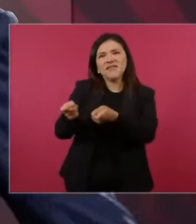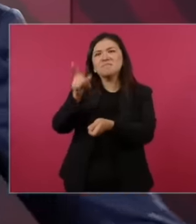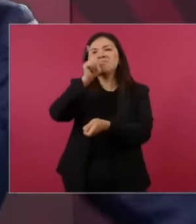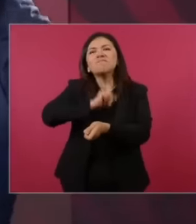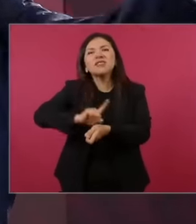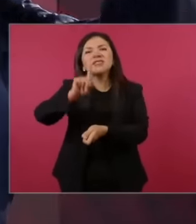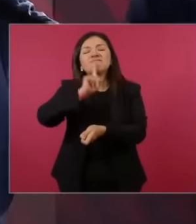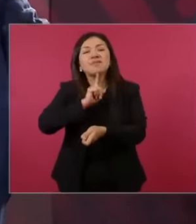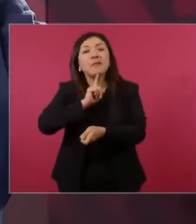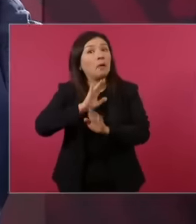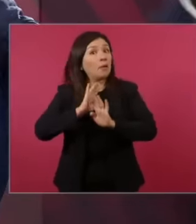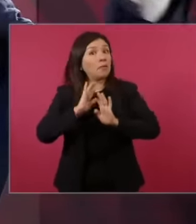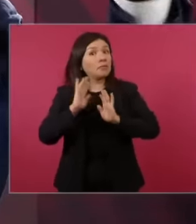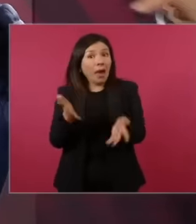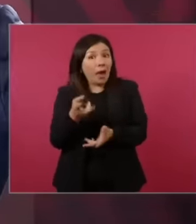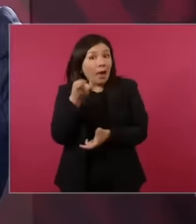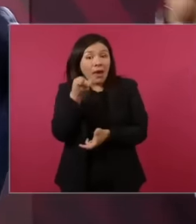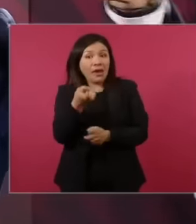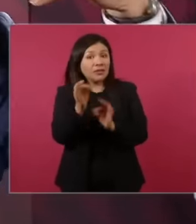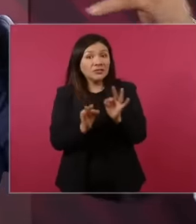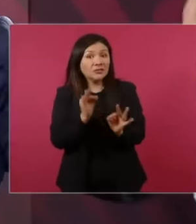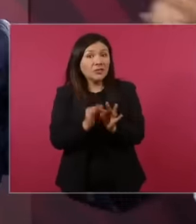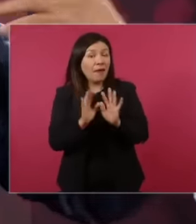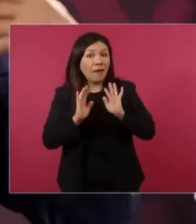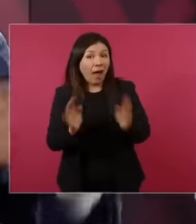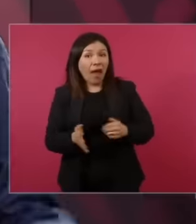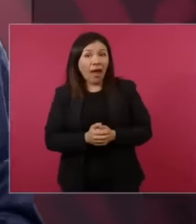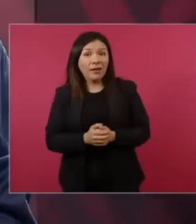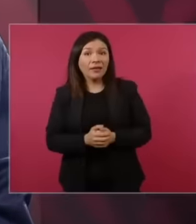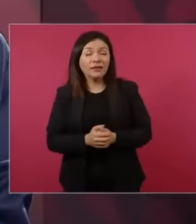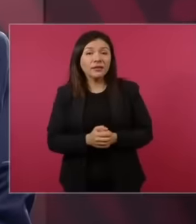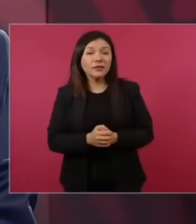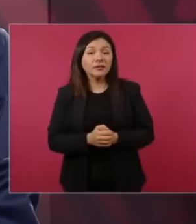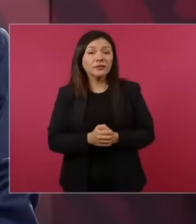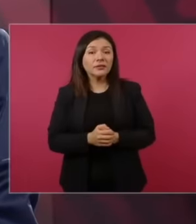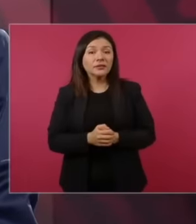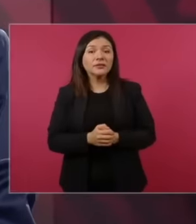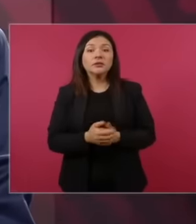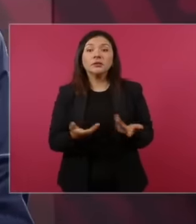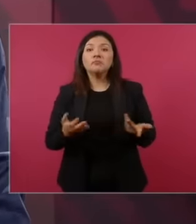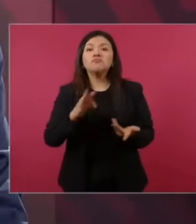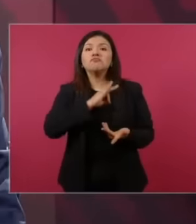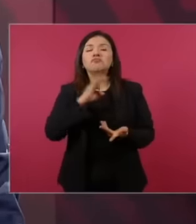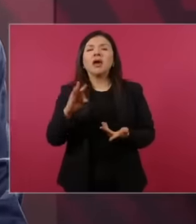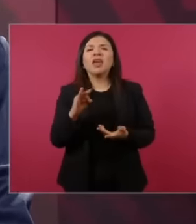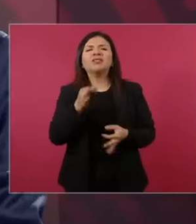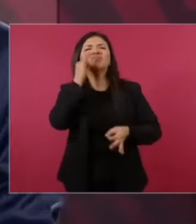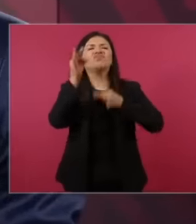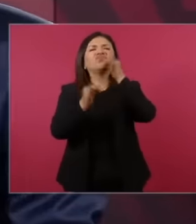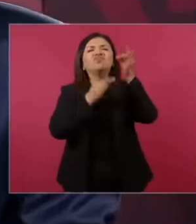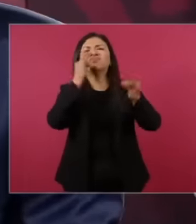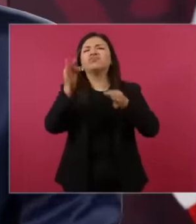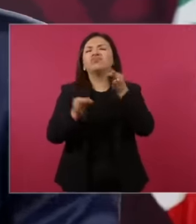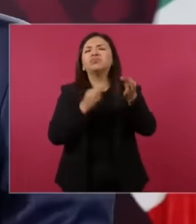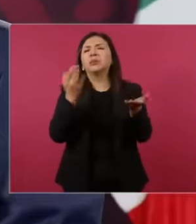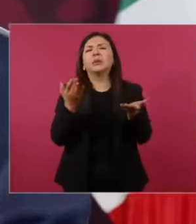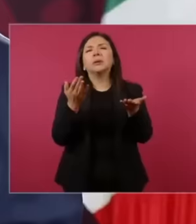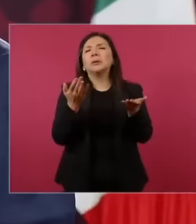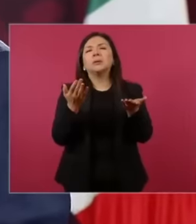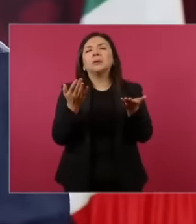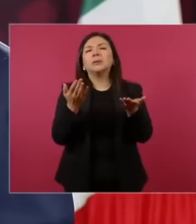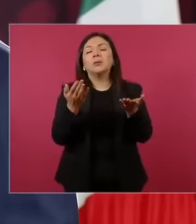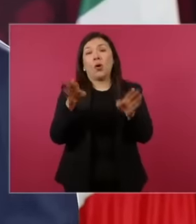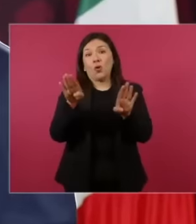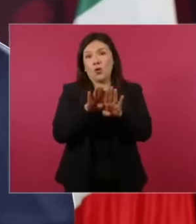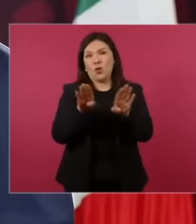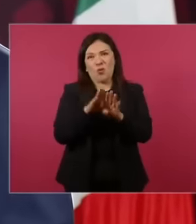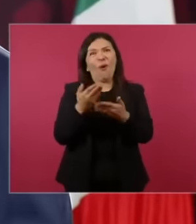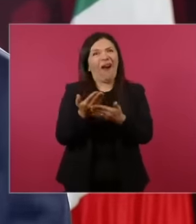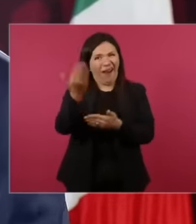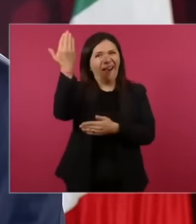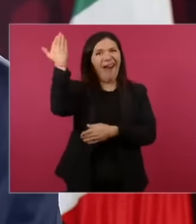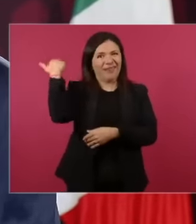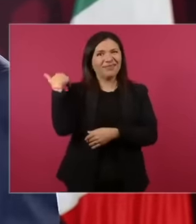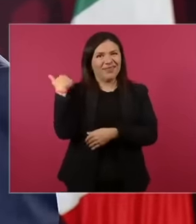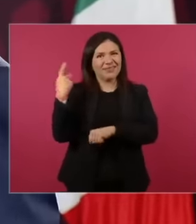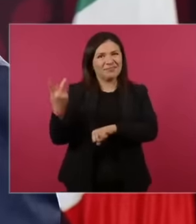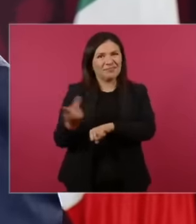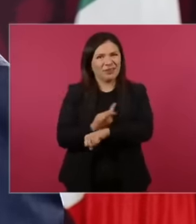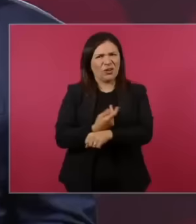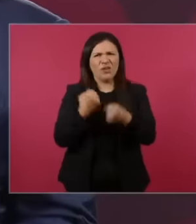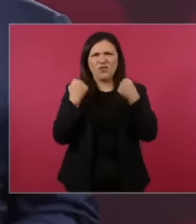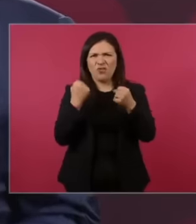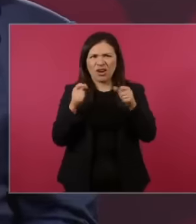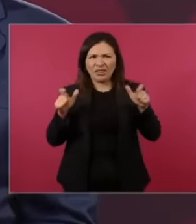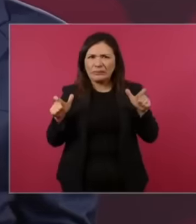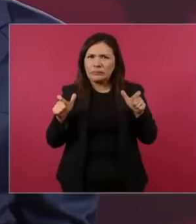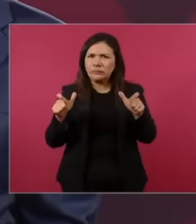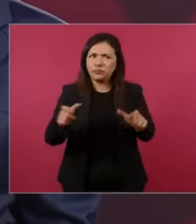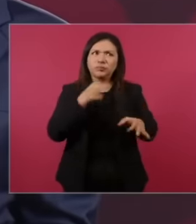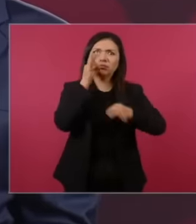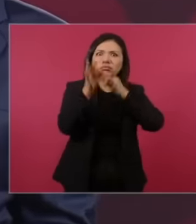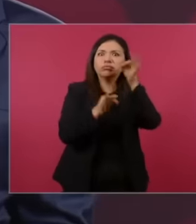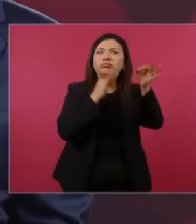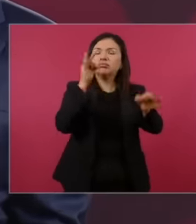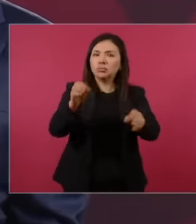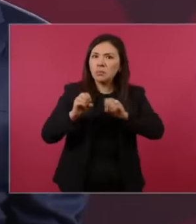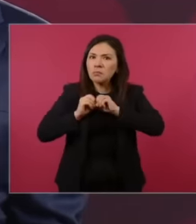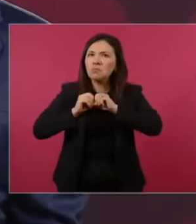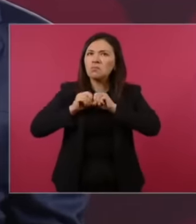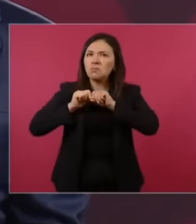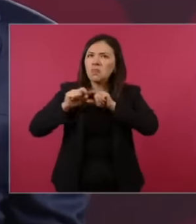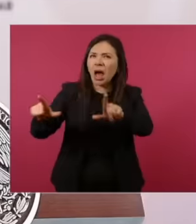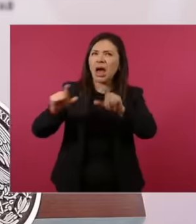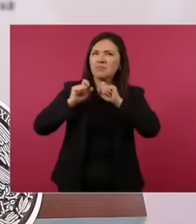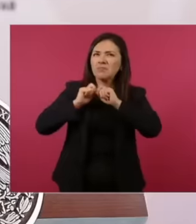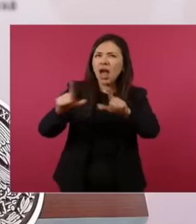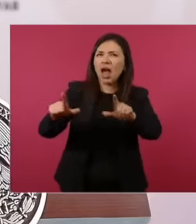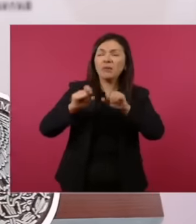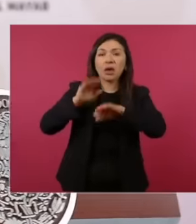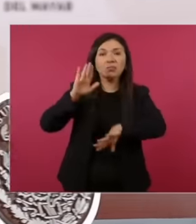they already started a campaign. How did they make it intense? I think that the most